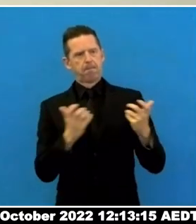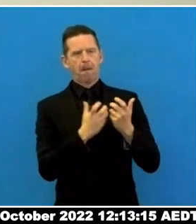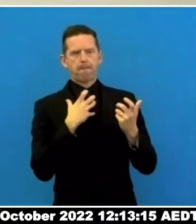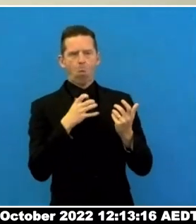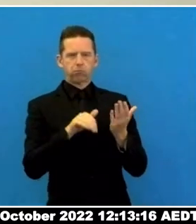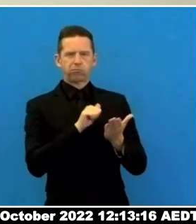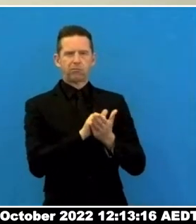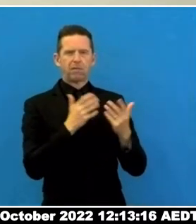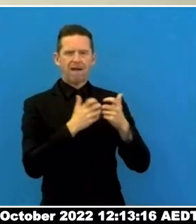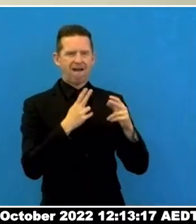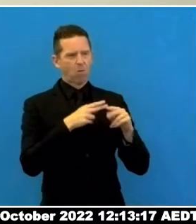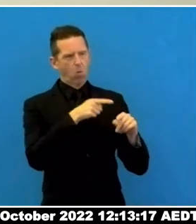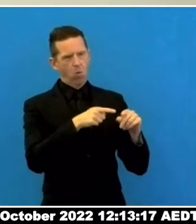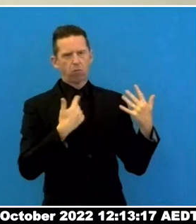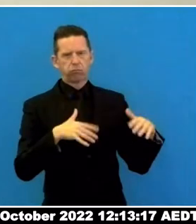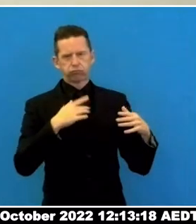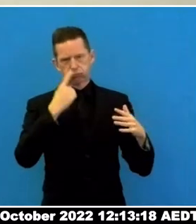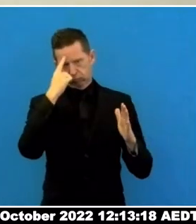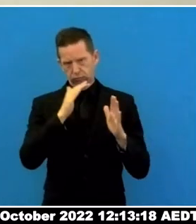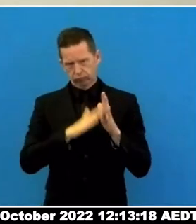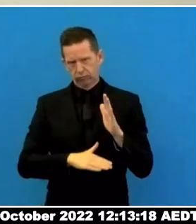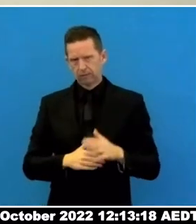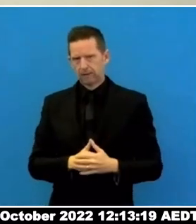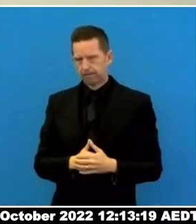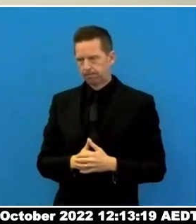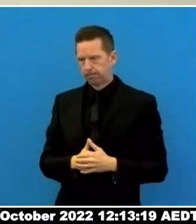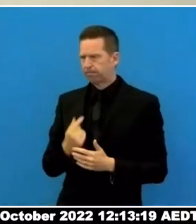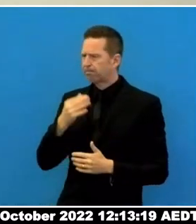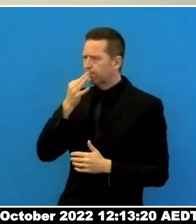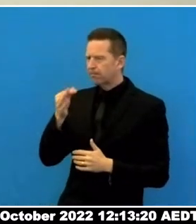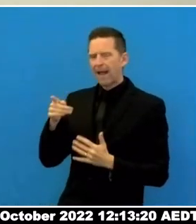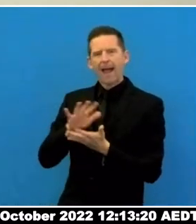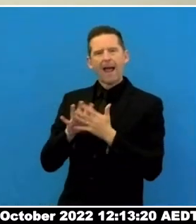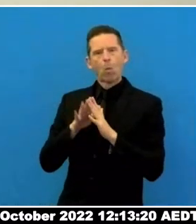And how is Foundation House funded to deliver these services